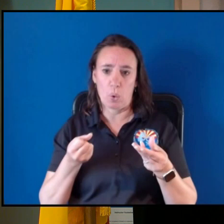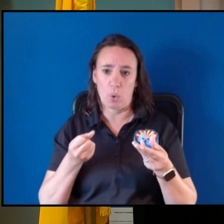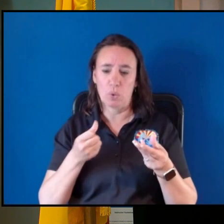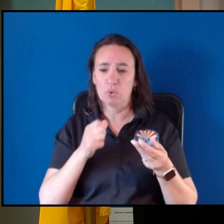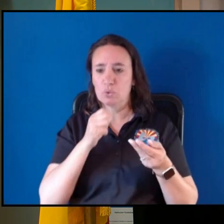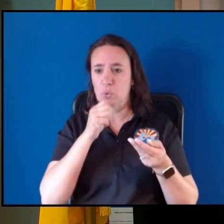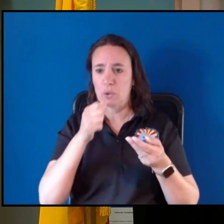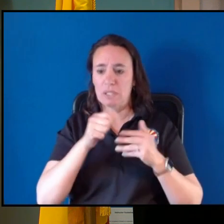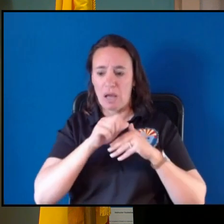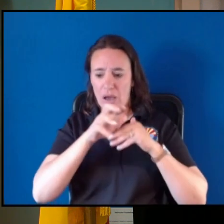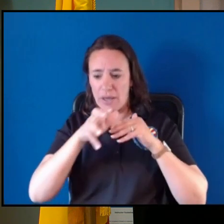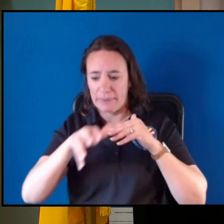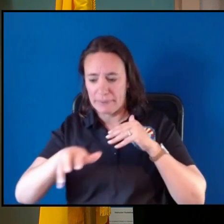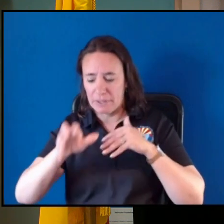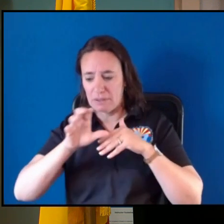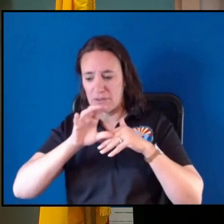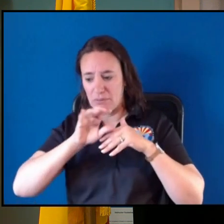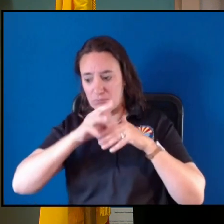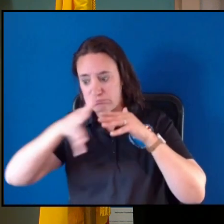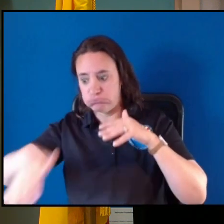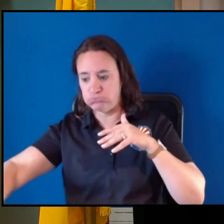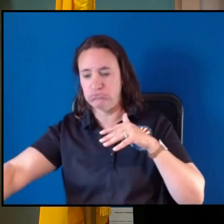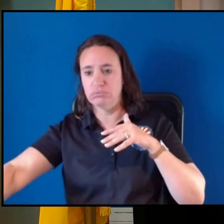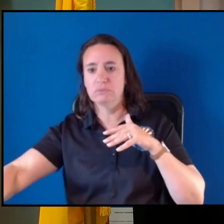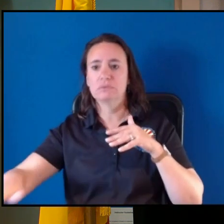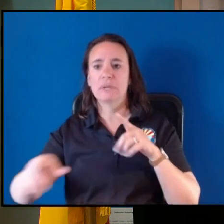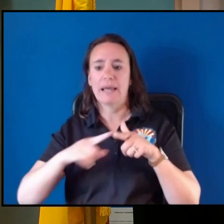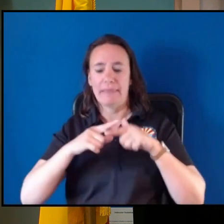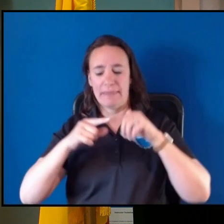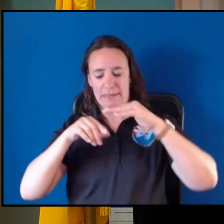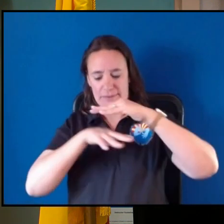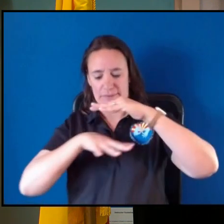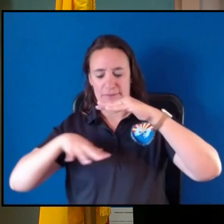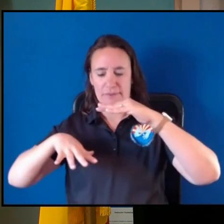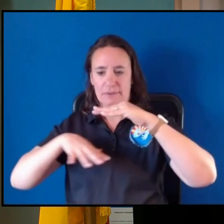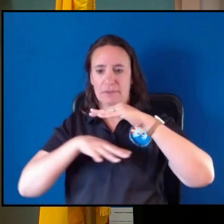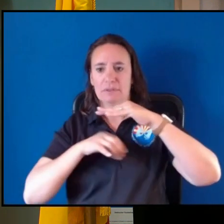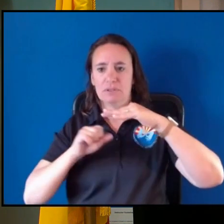and then the soils below that are usually pretty receptive to